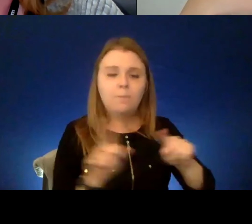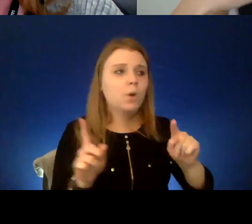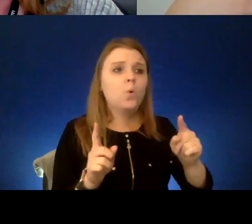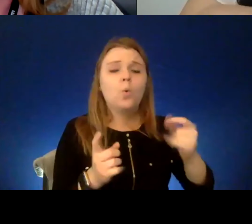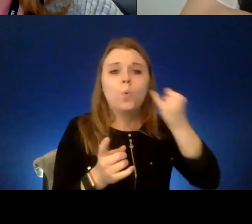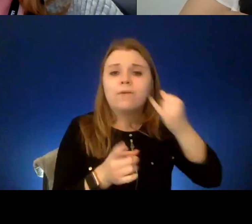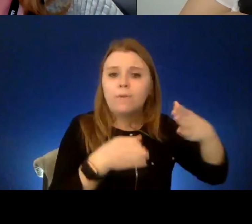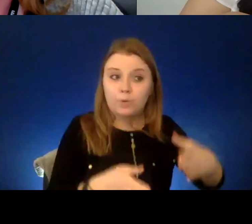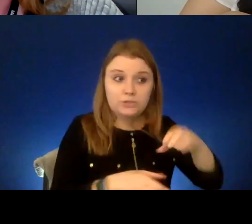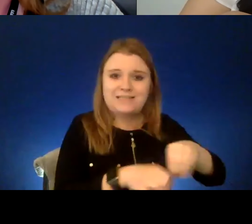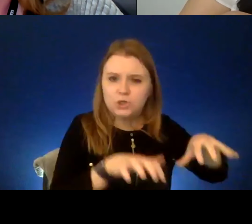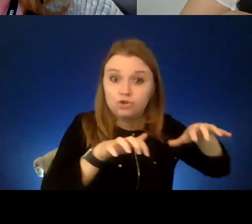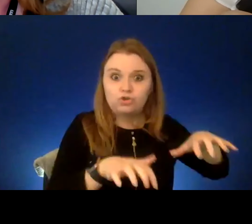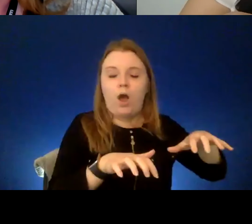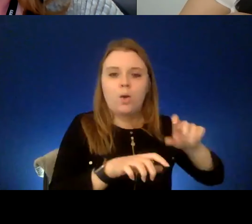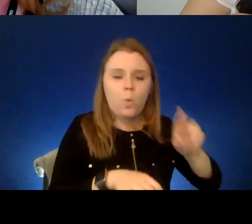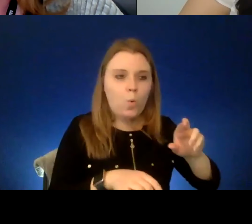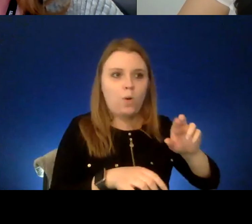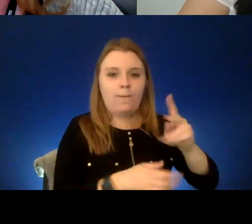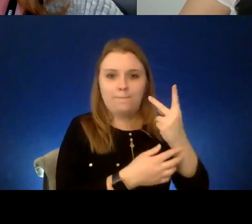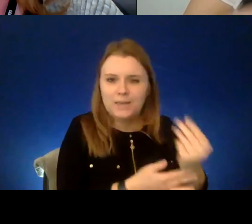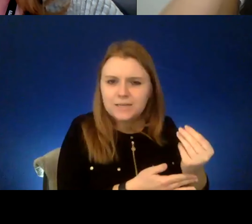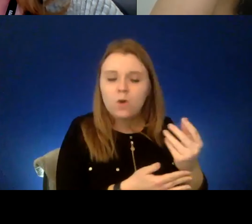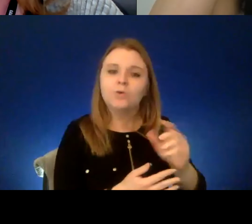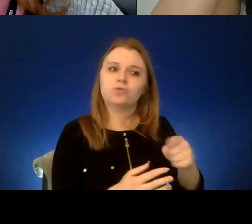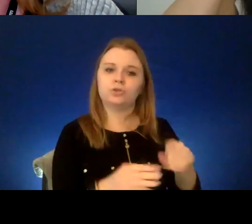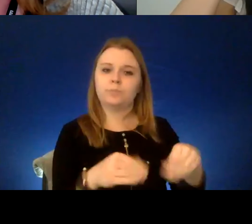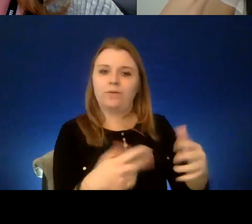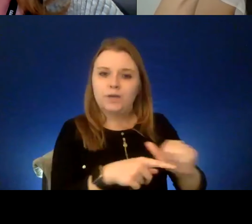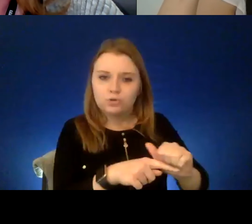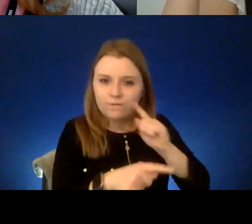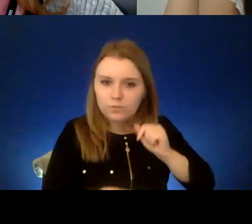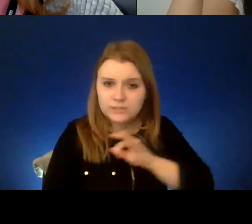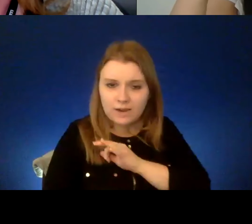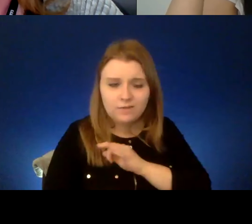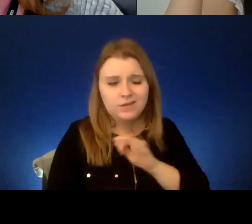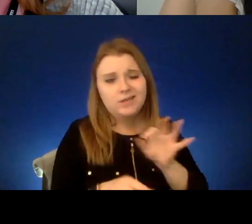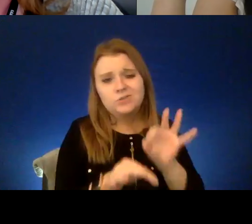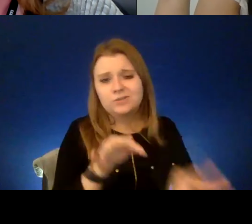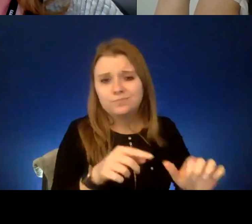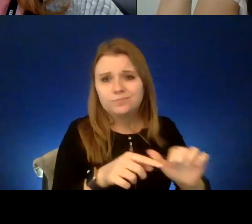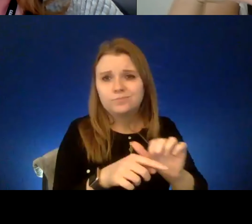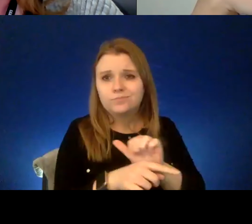So maybe providing those trainings for your staff, and then simple trainings in regards to dyspnea itself.